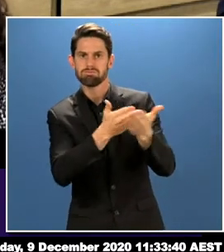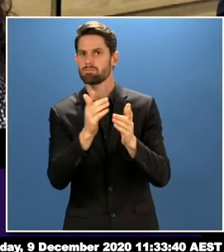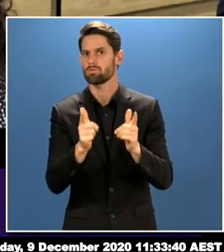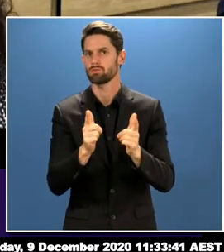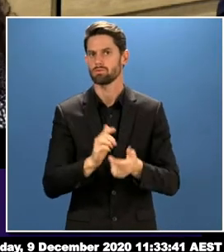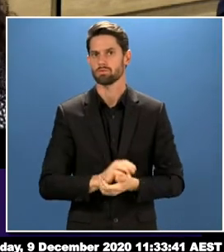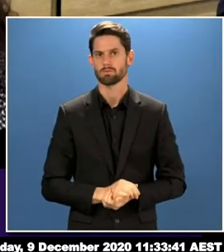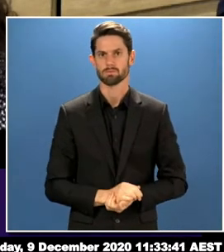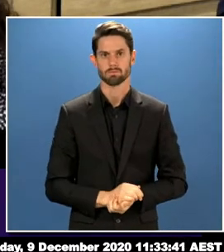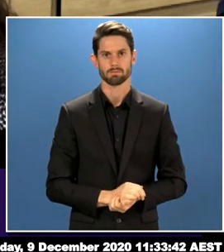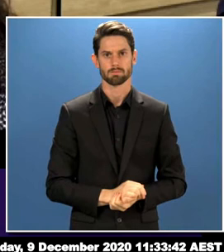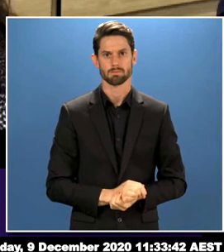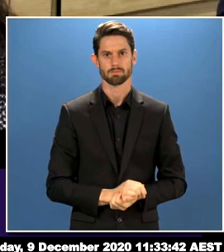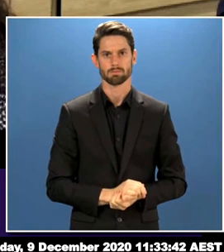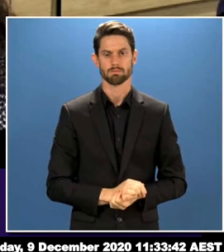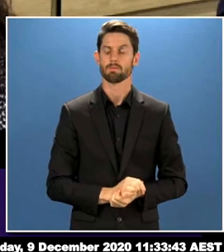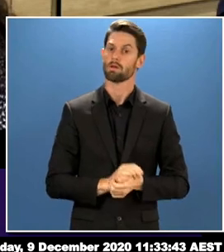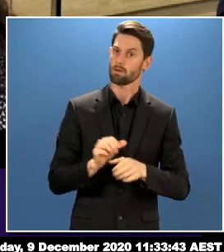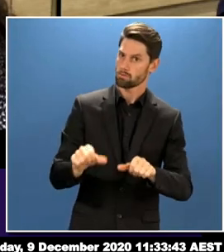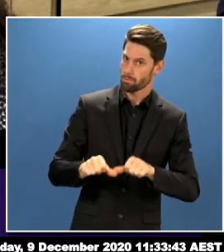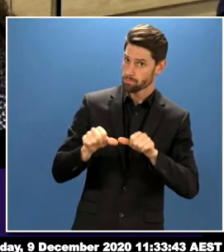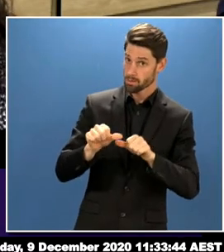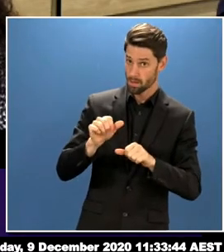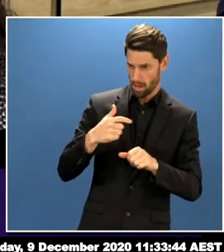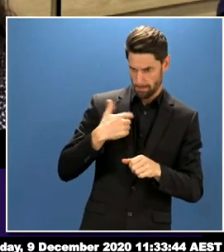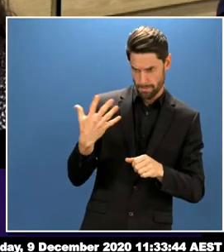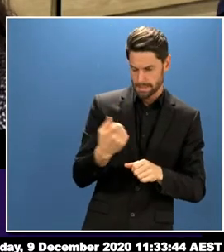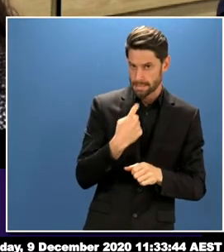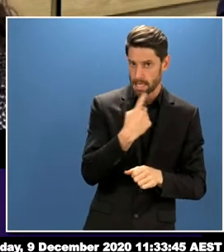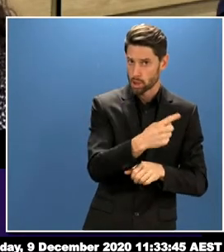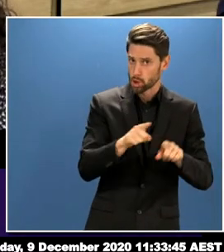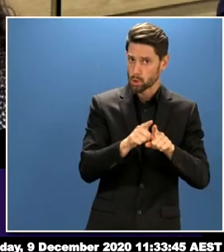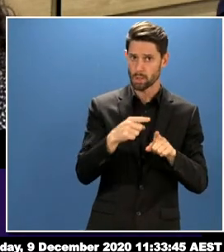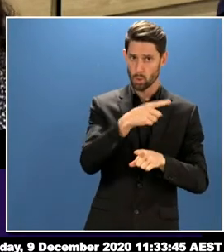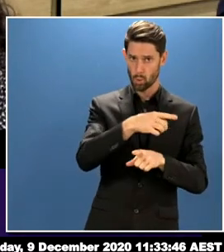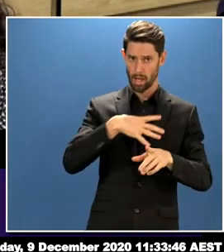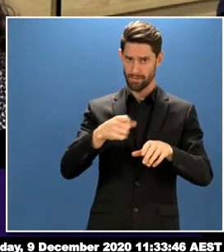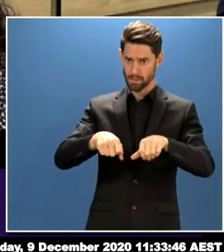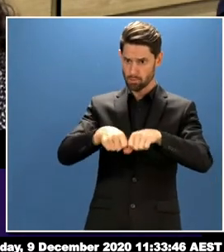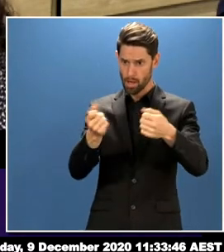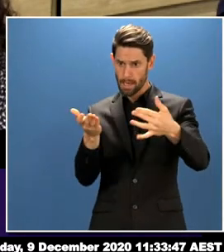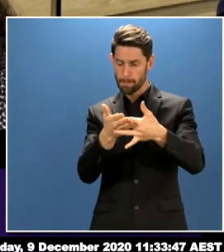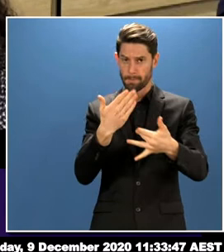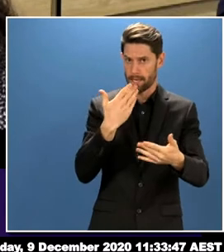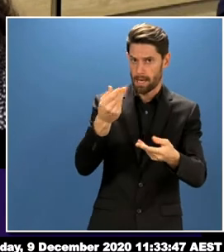Sure, Michael, before we continue, I just want to let you know if you want to take a break, you let me know at any time.